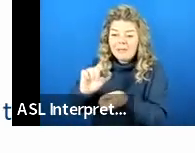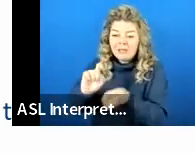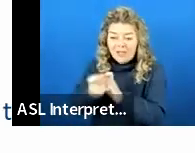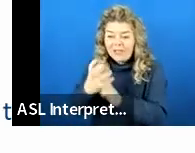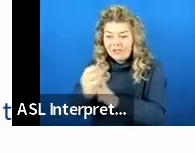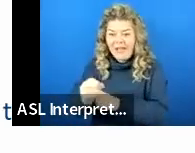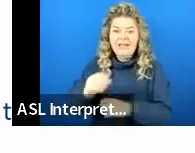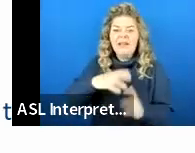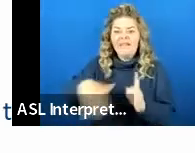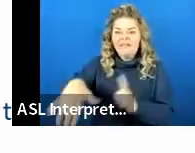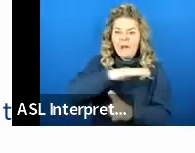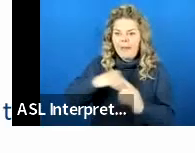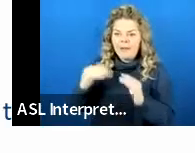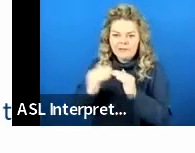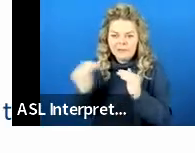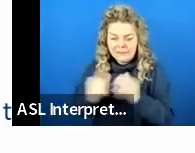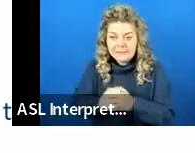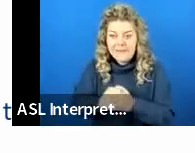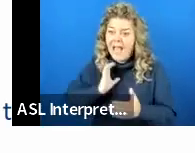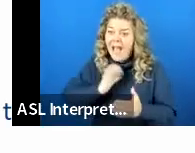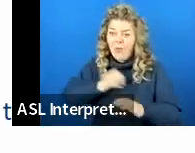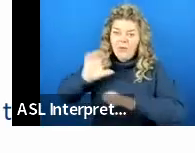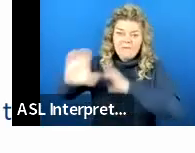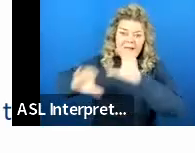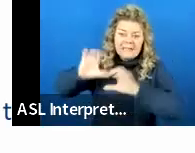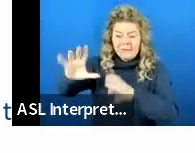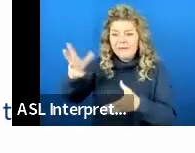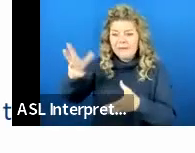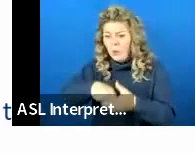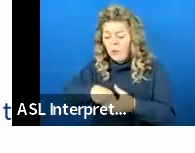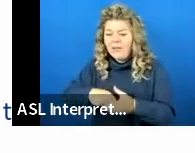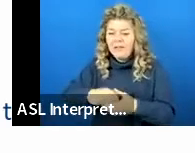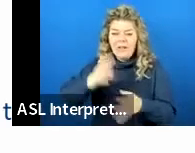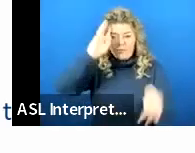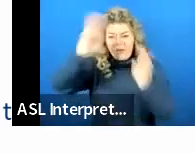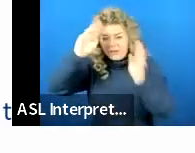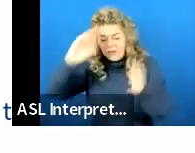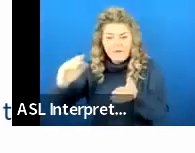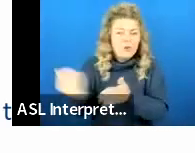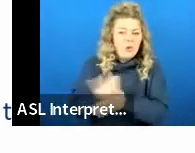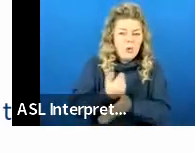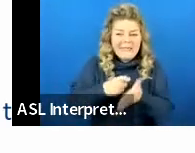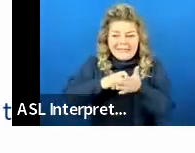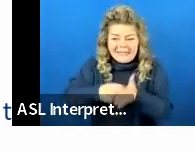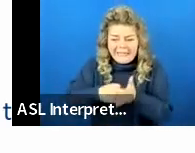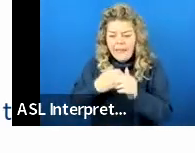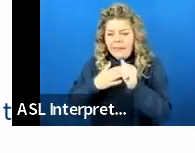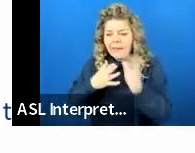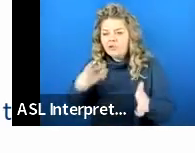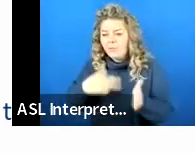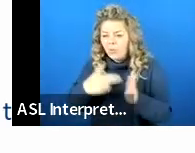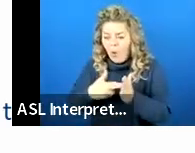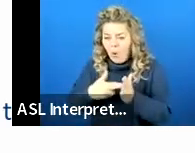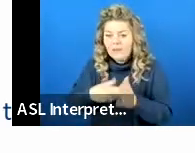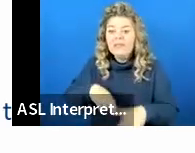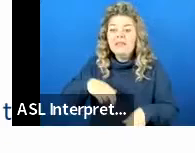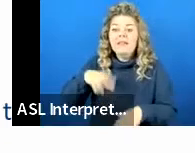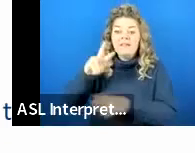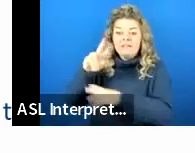Our serious investments in this area include the creation of new key leadership roles, associate Vice President for sustainability, Shauna Weber